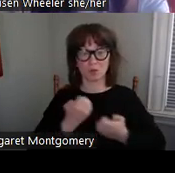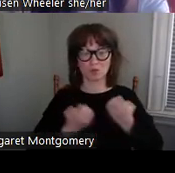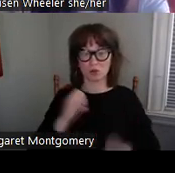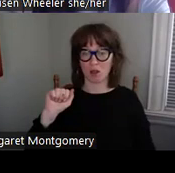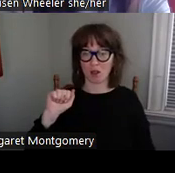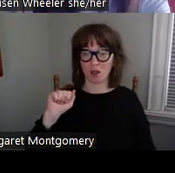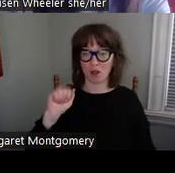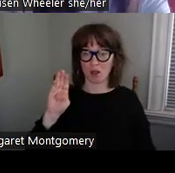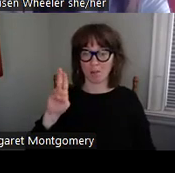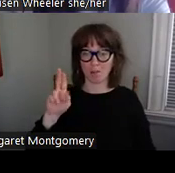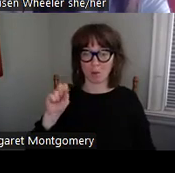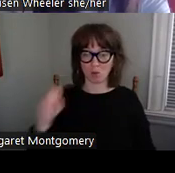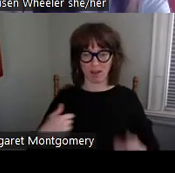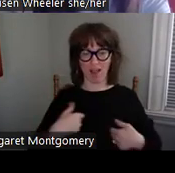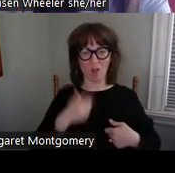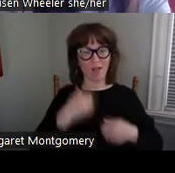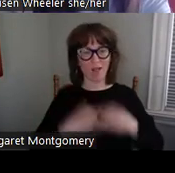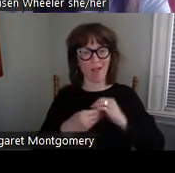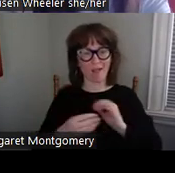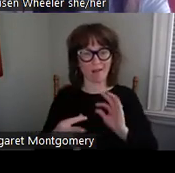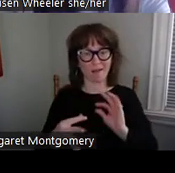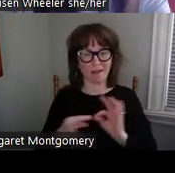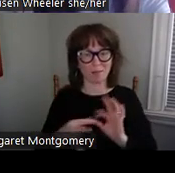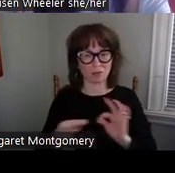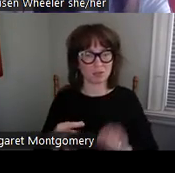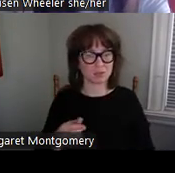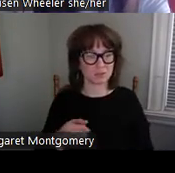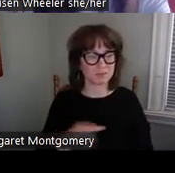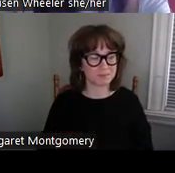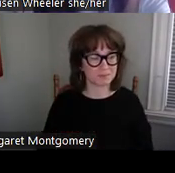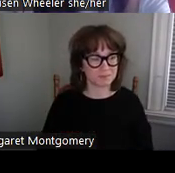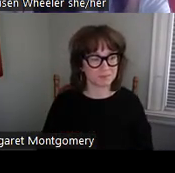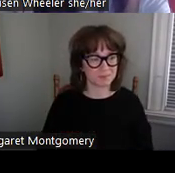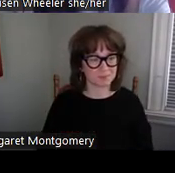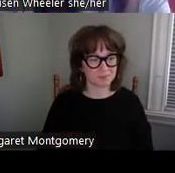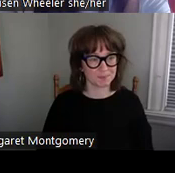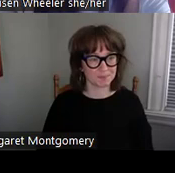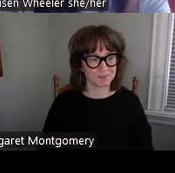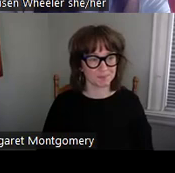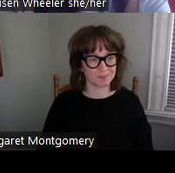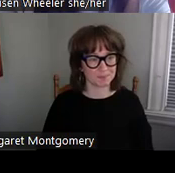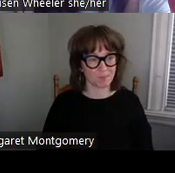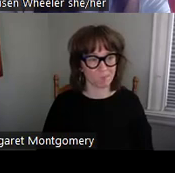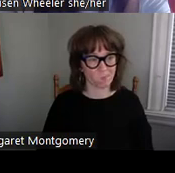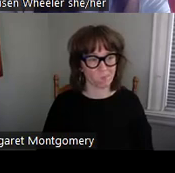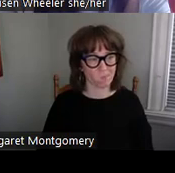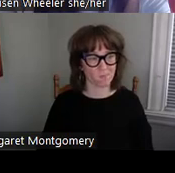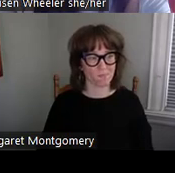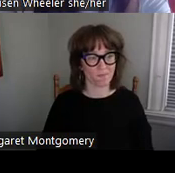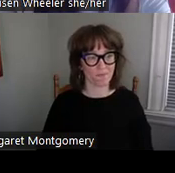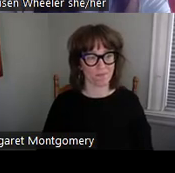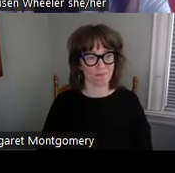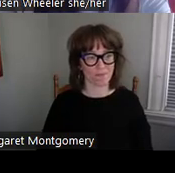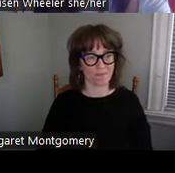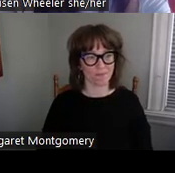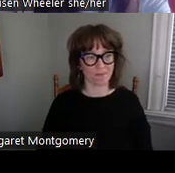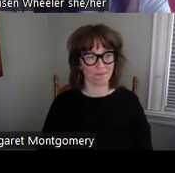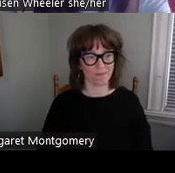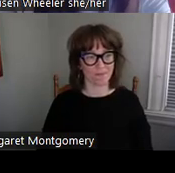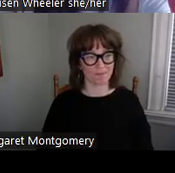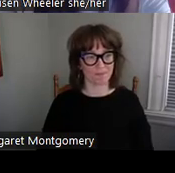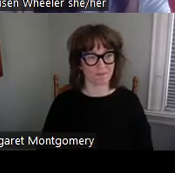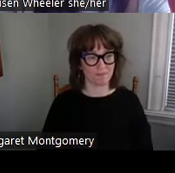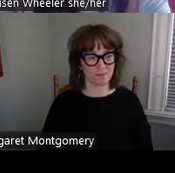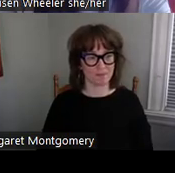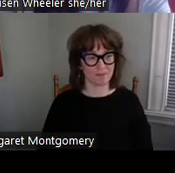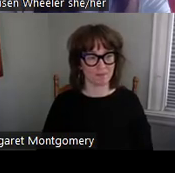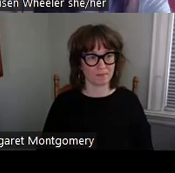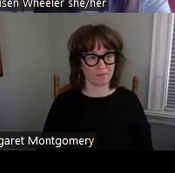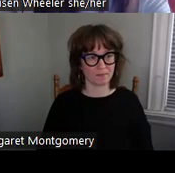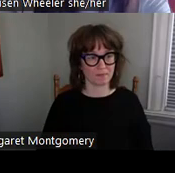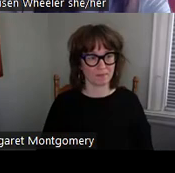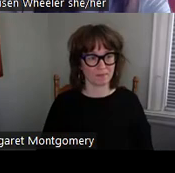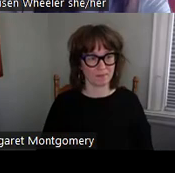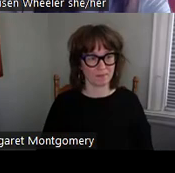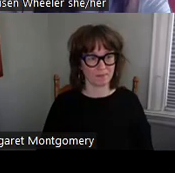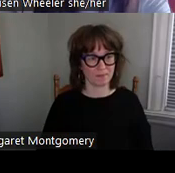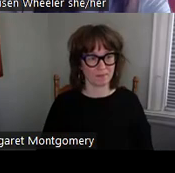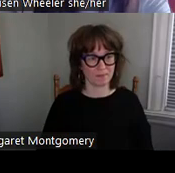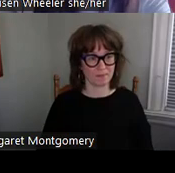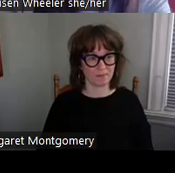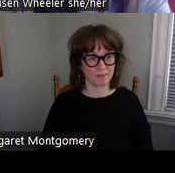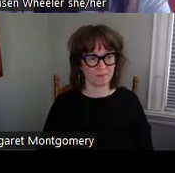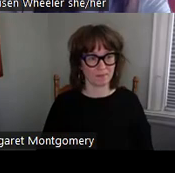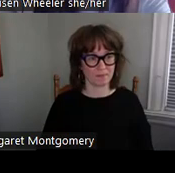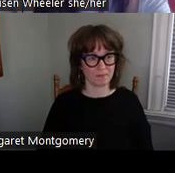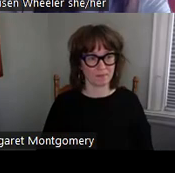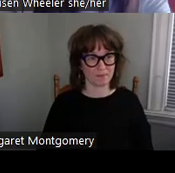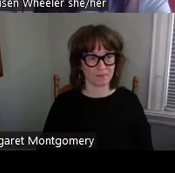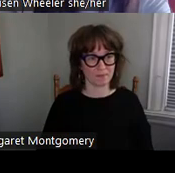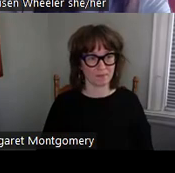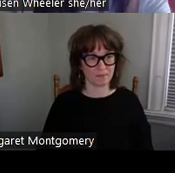the subtitles are on 12:41:05 Emotional abuse can be incredibly